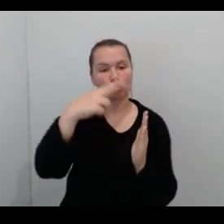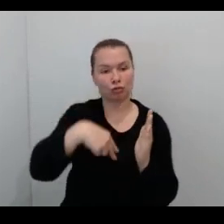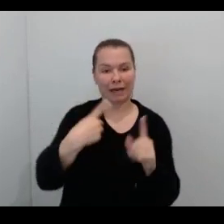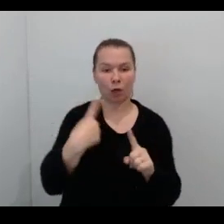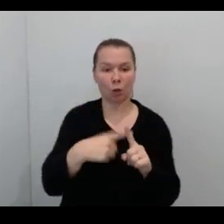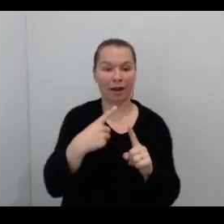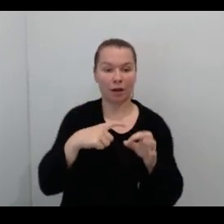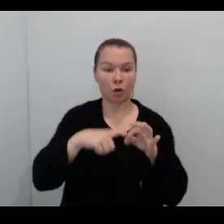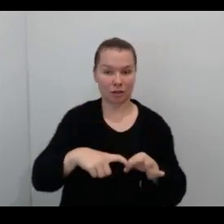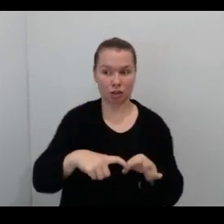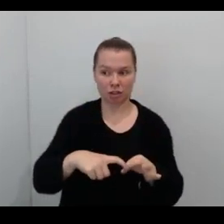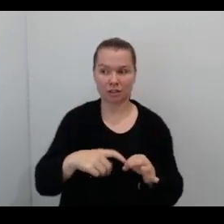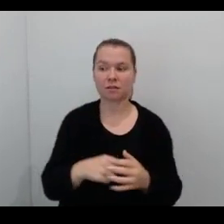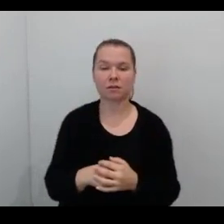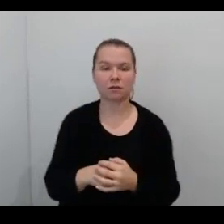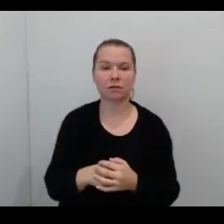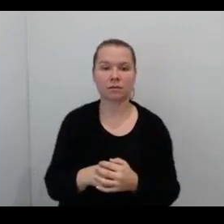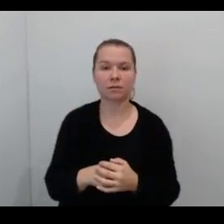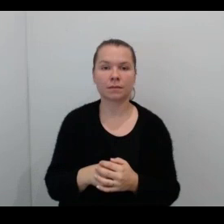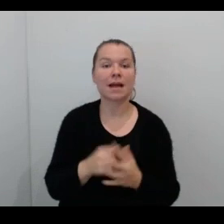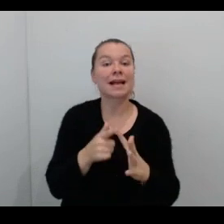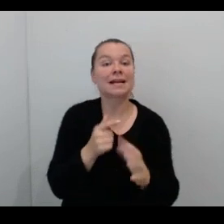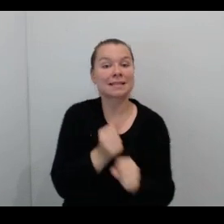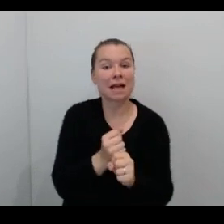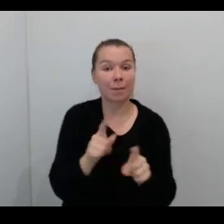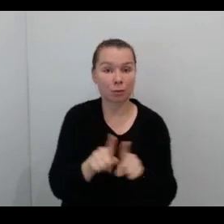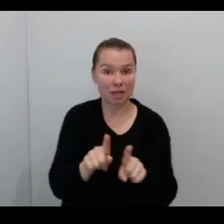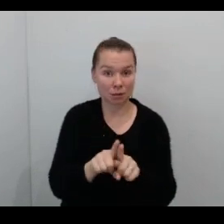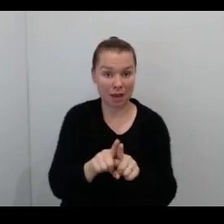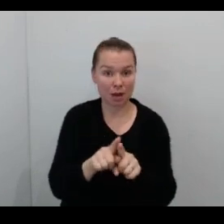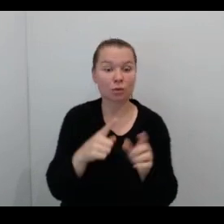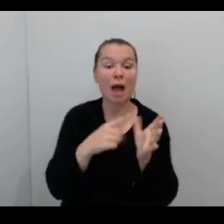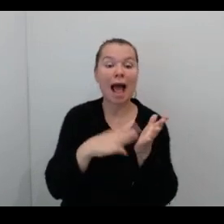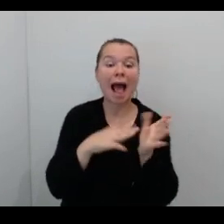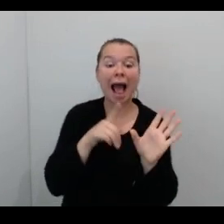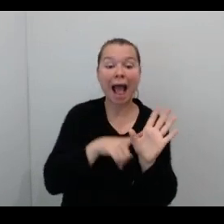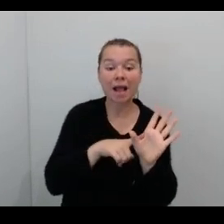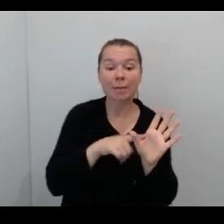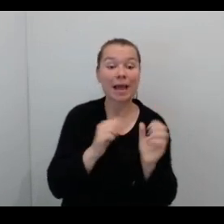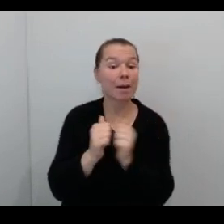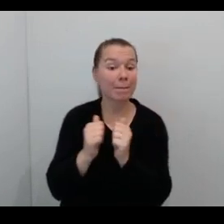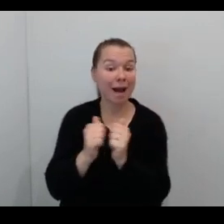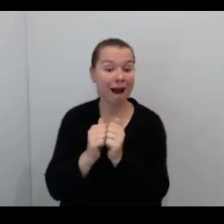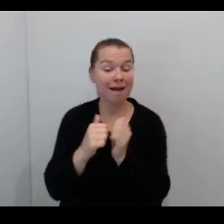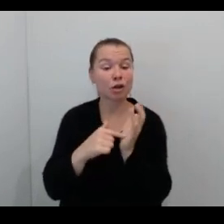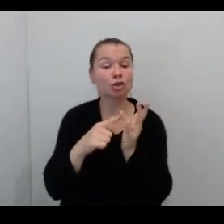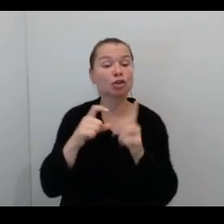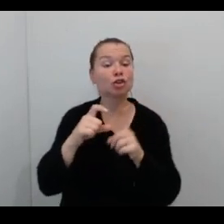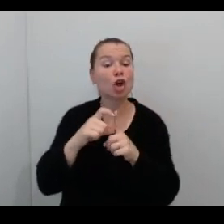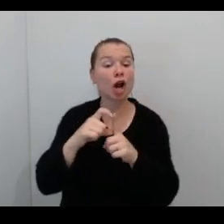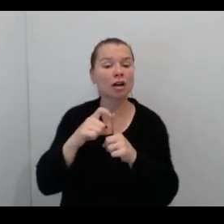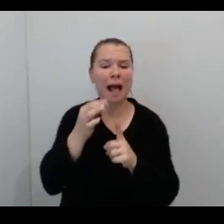It's an example. Amy and her partner Todd are falling behind on their mortgage repayments and they'd like